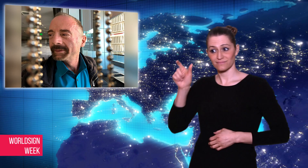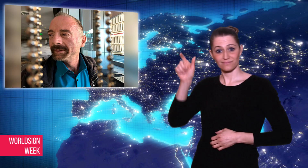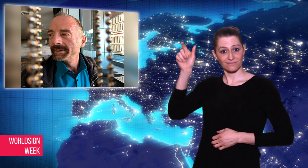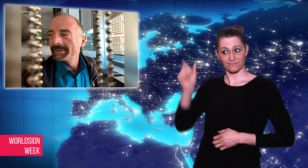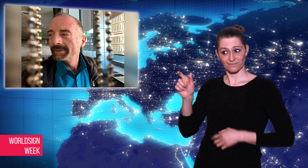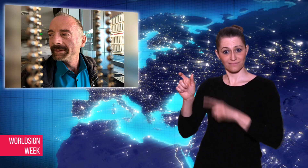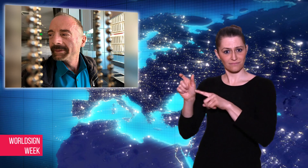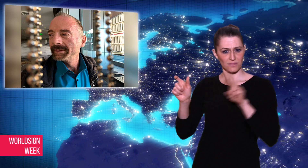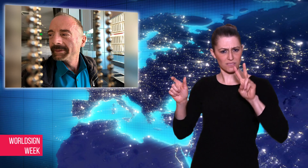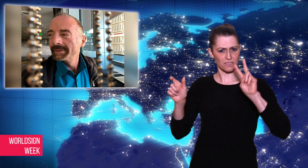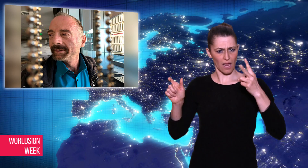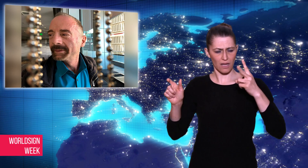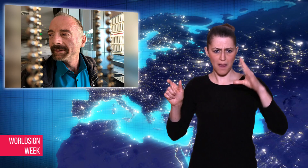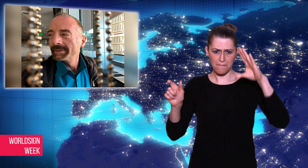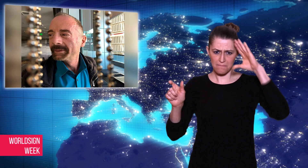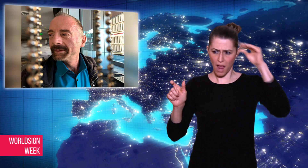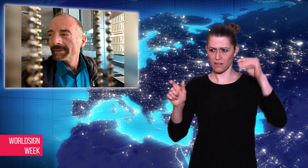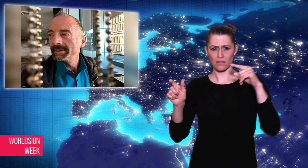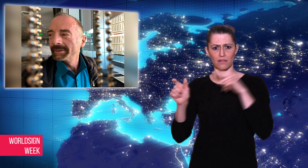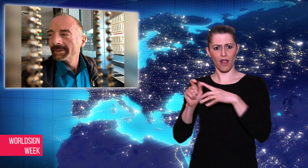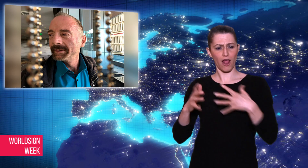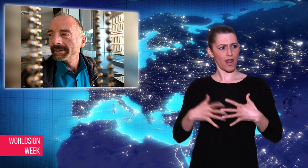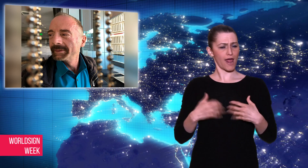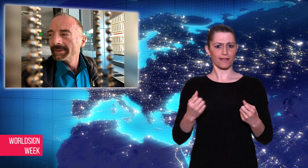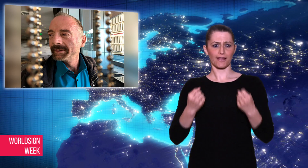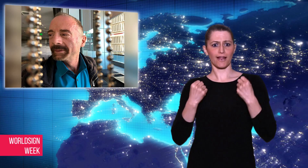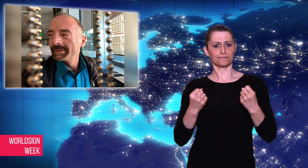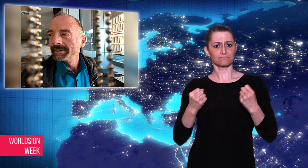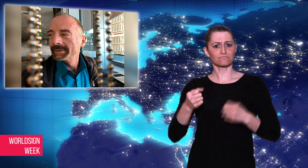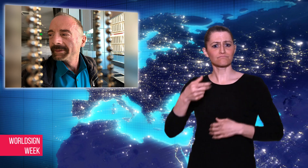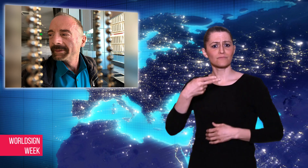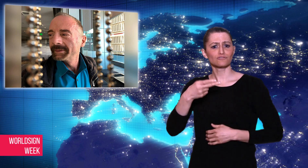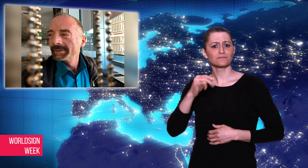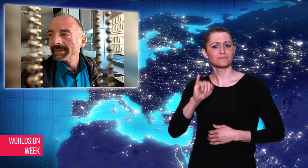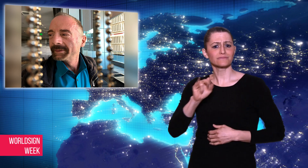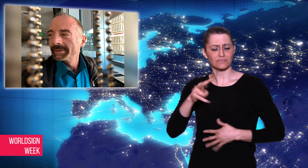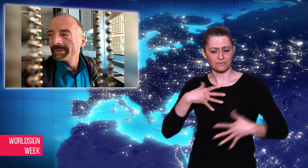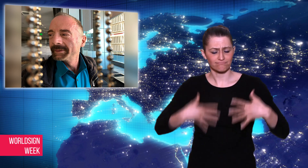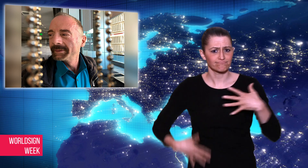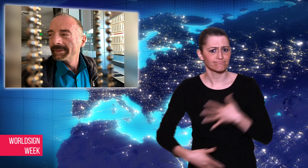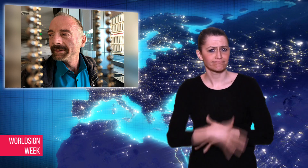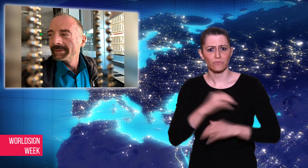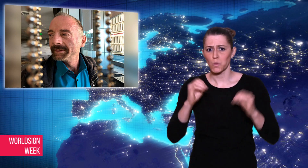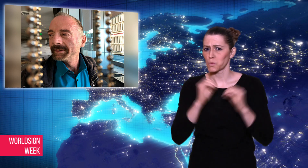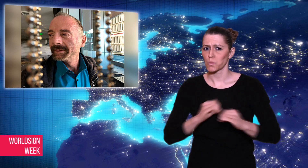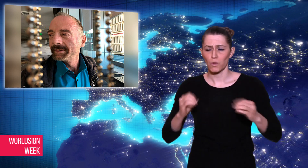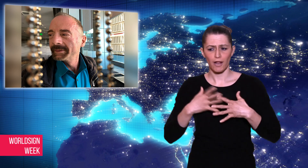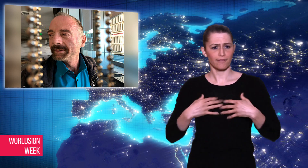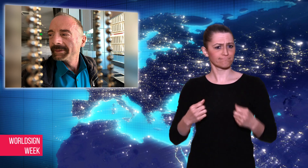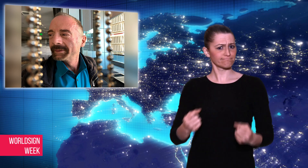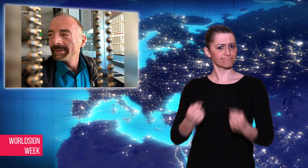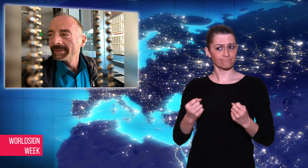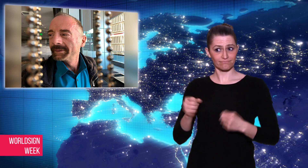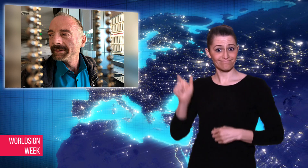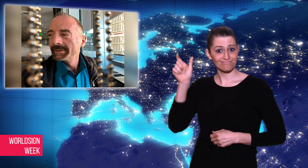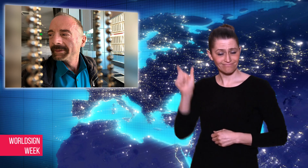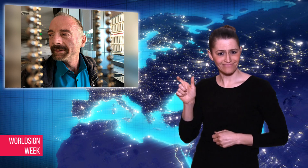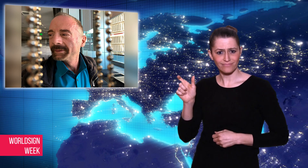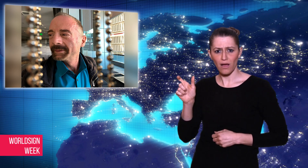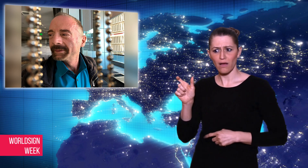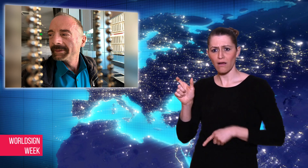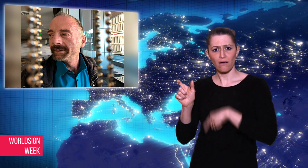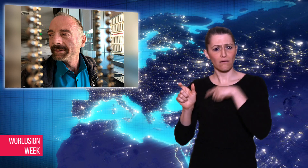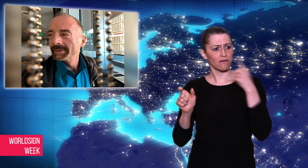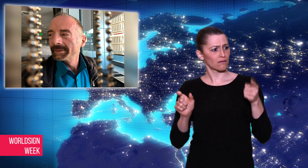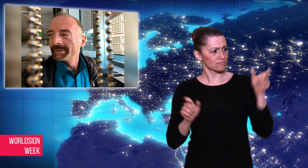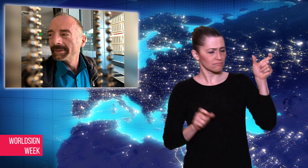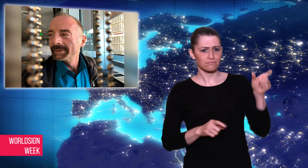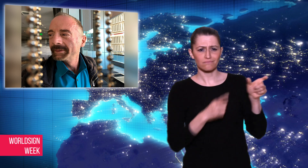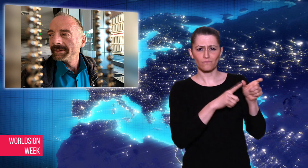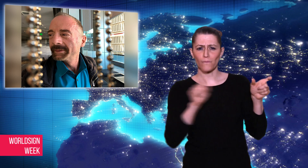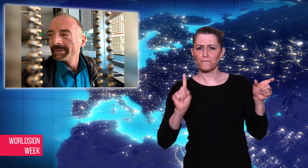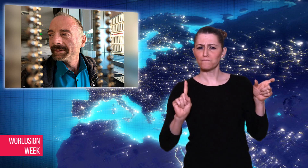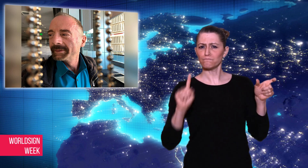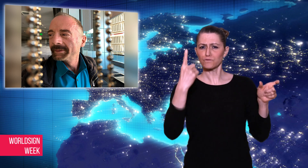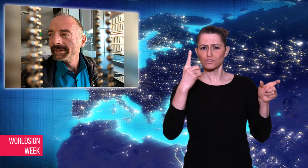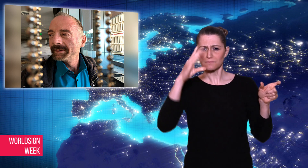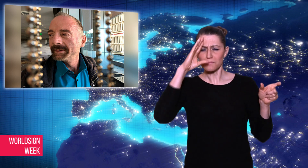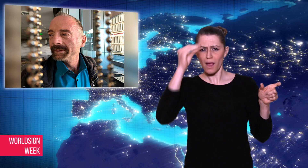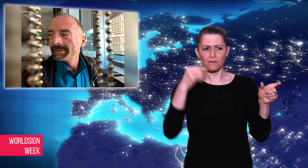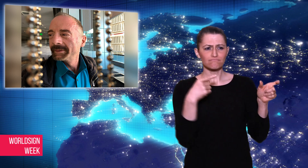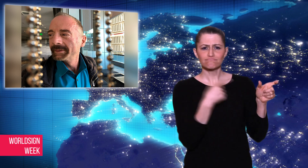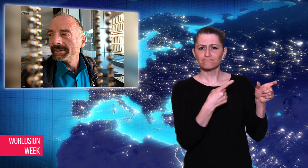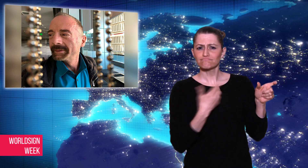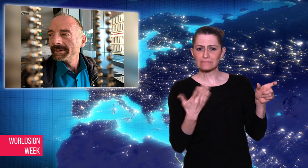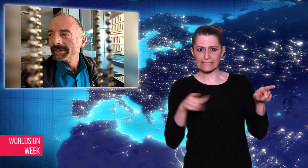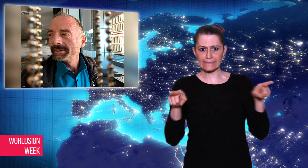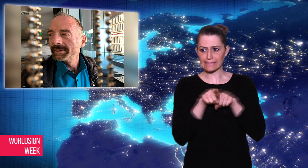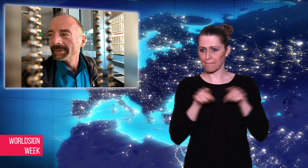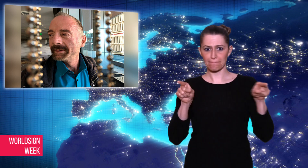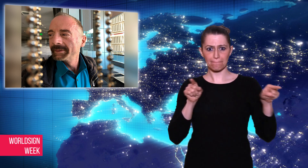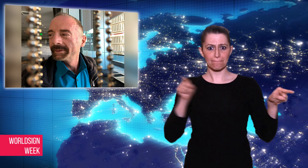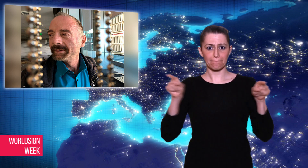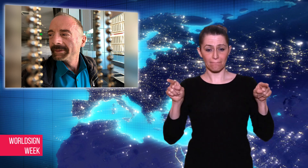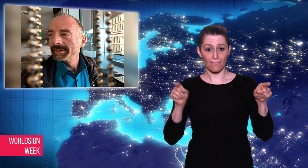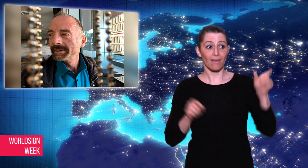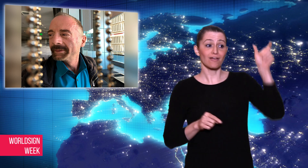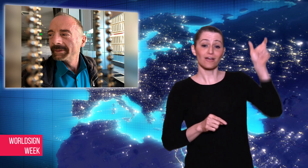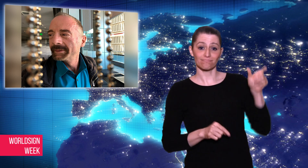The first man to be cured by HIV was at the conference when